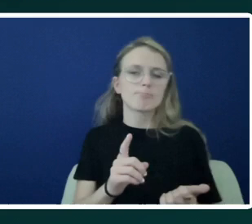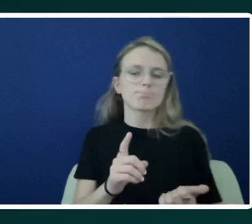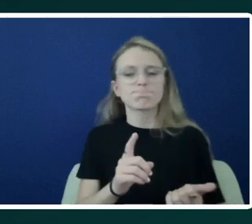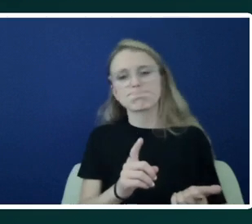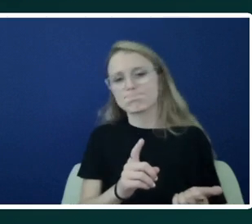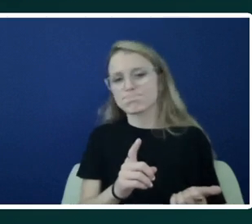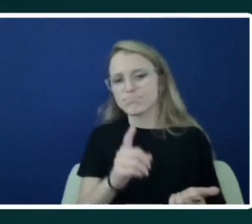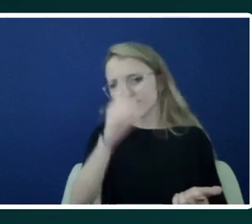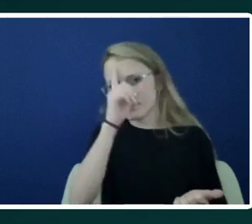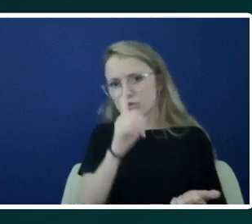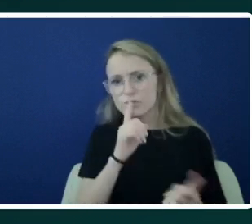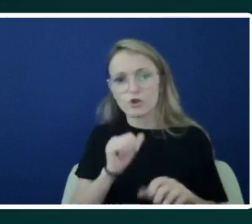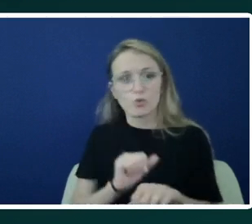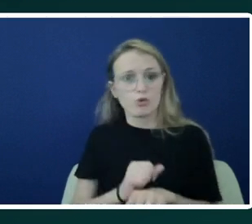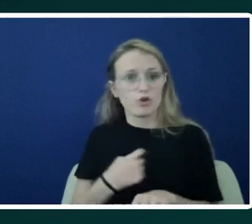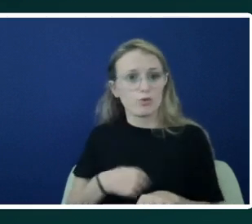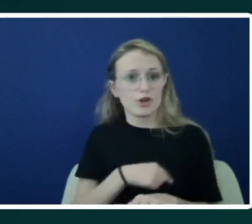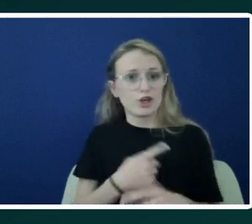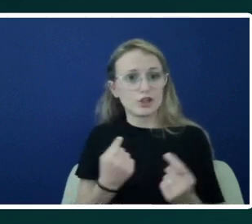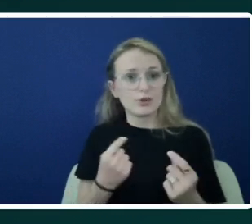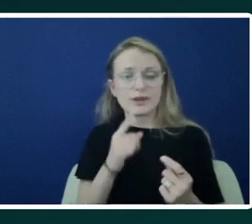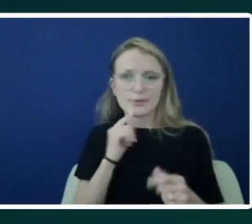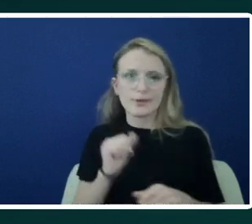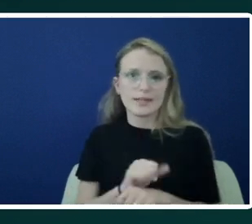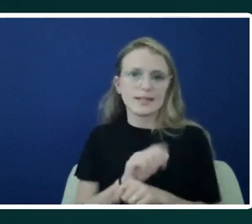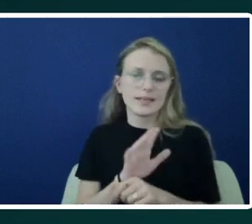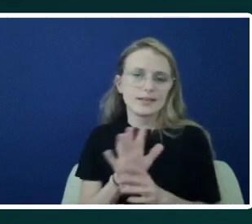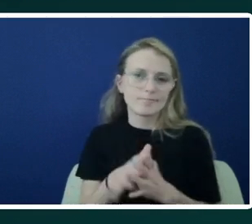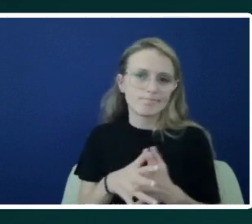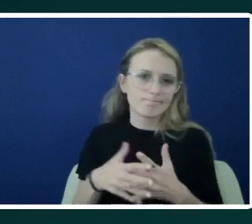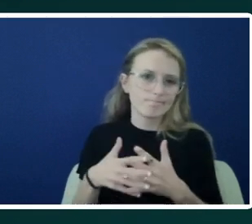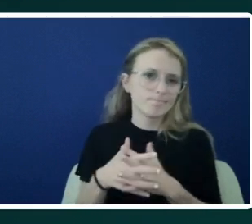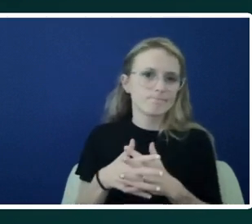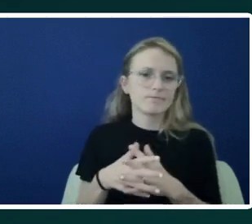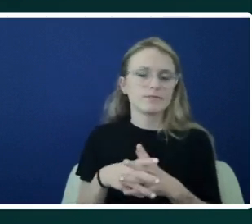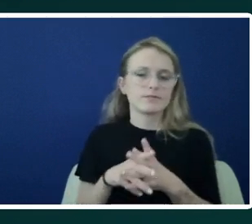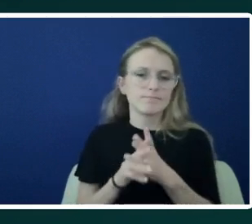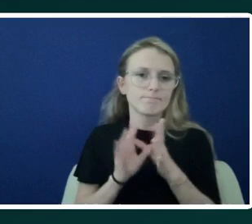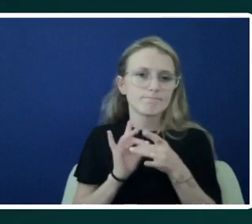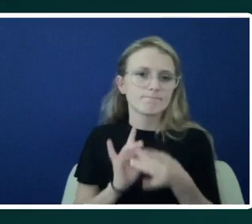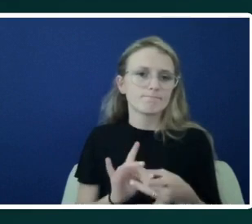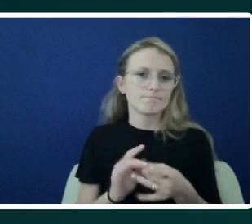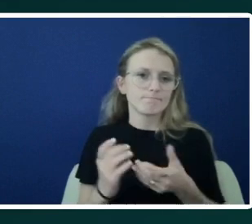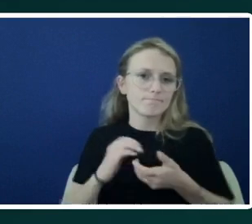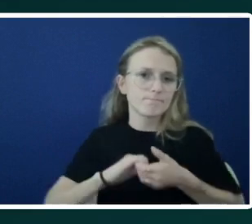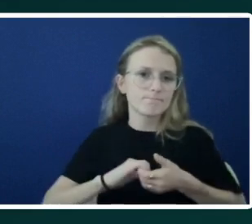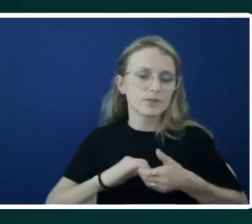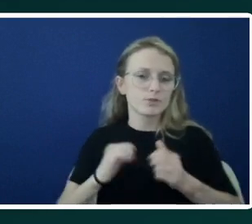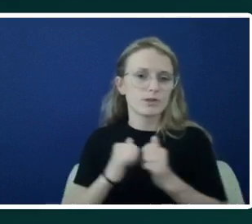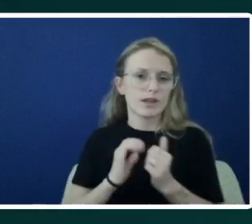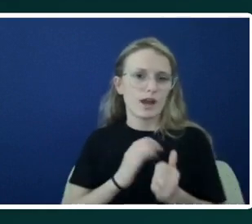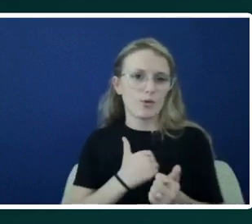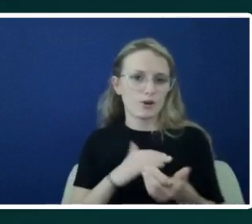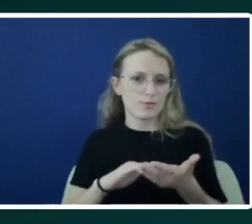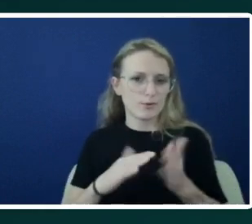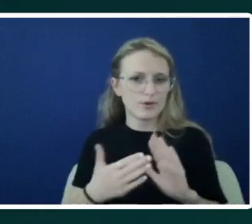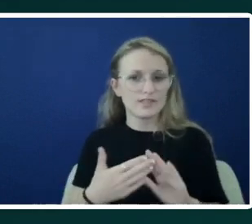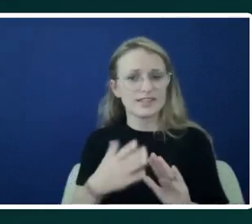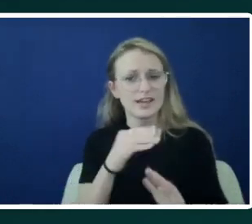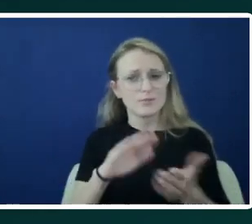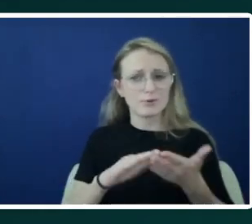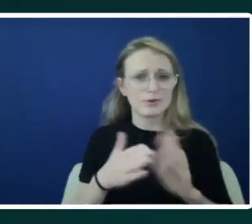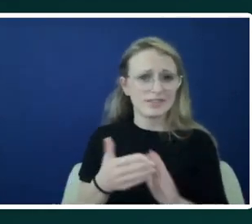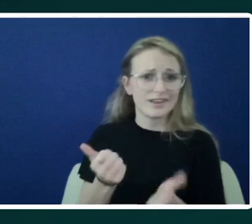doing is deeply community collaborative and shaped deeply by community itself.